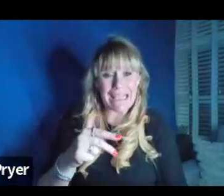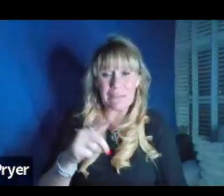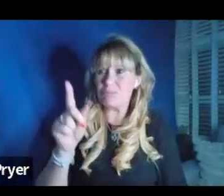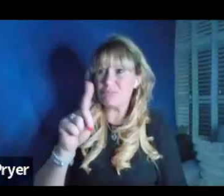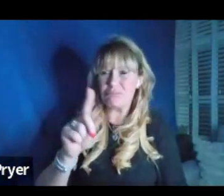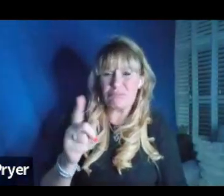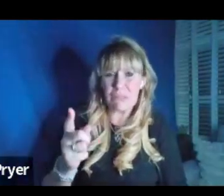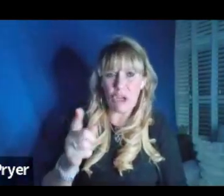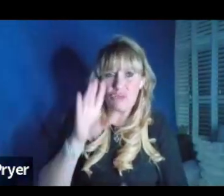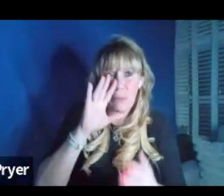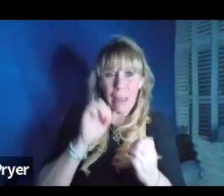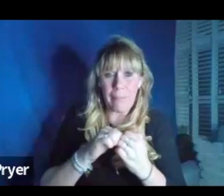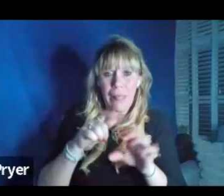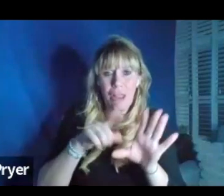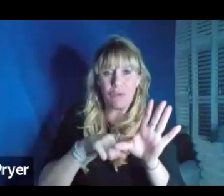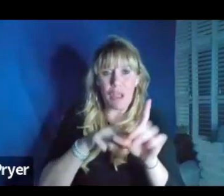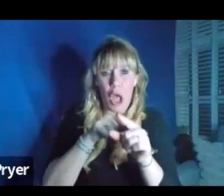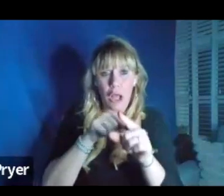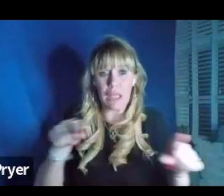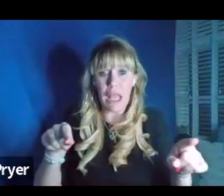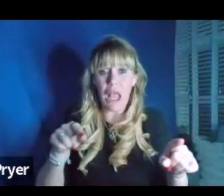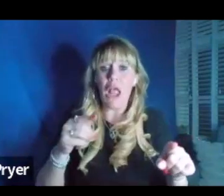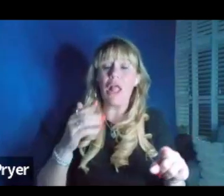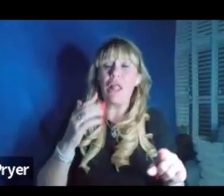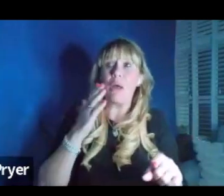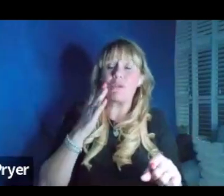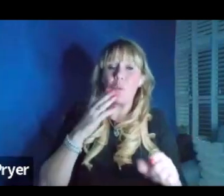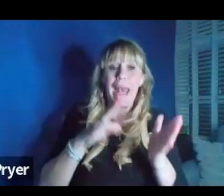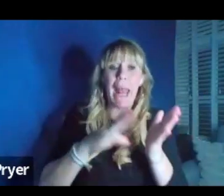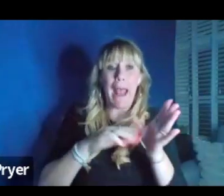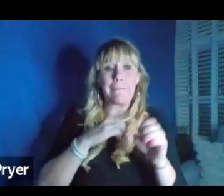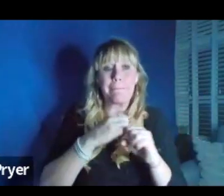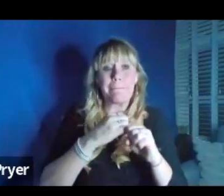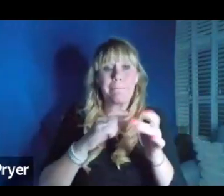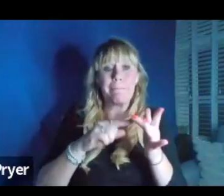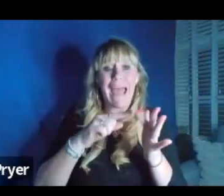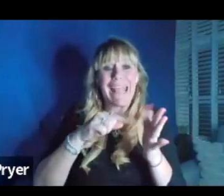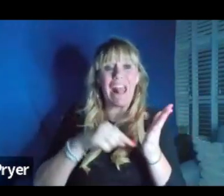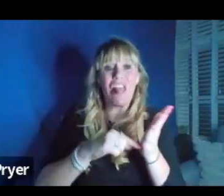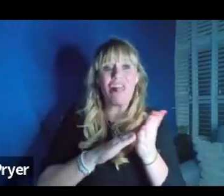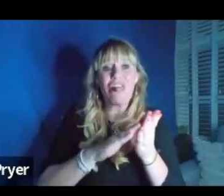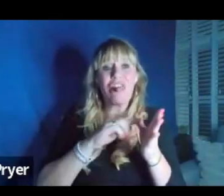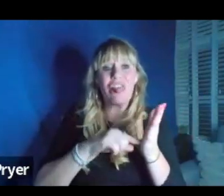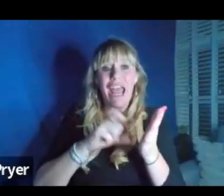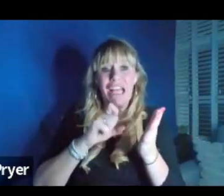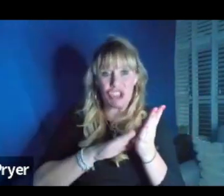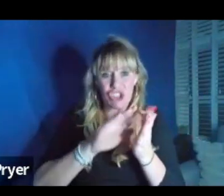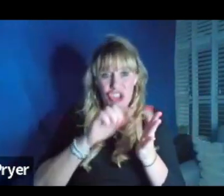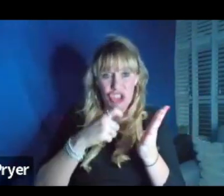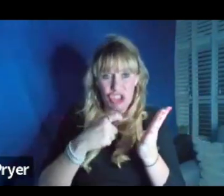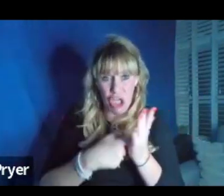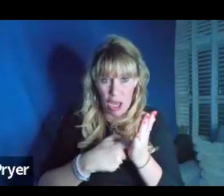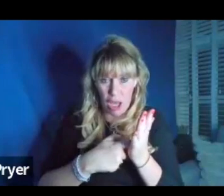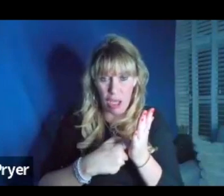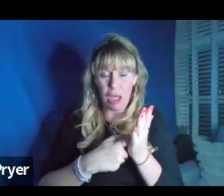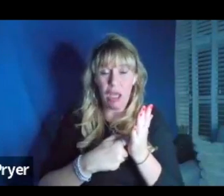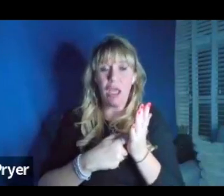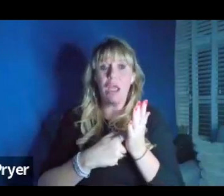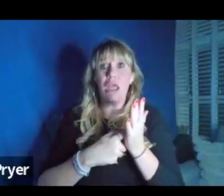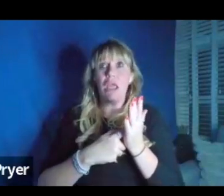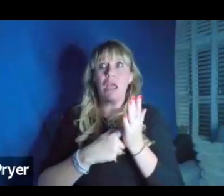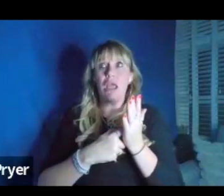Clause 28 was when Maggie Thatcher introduced a Bill